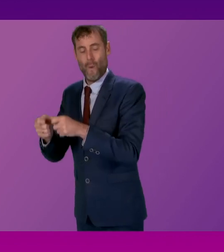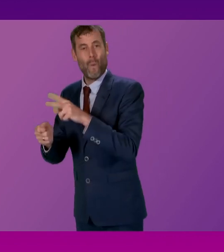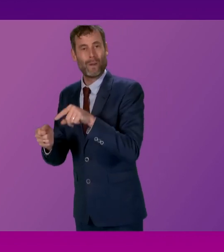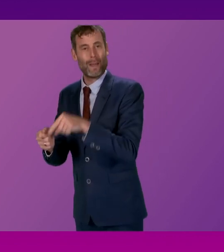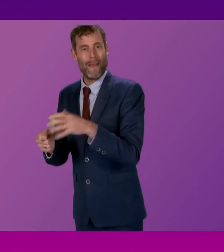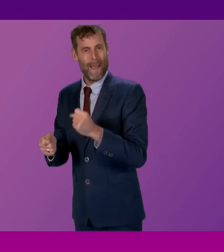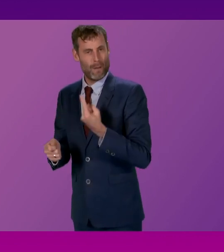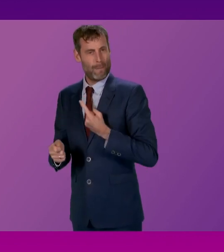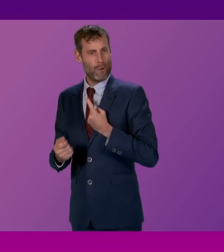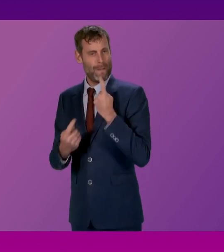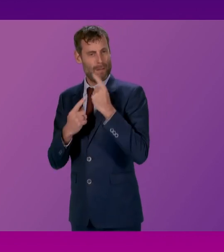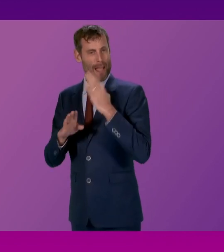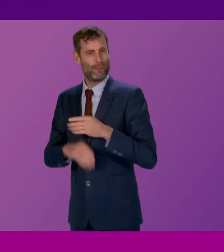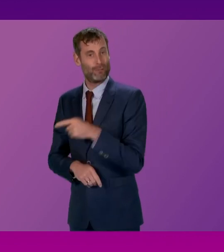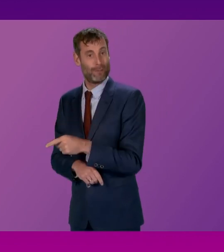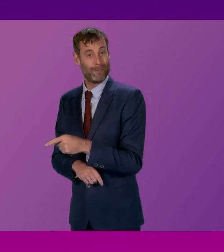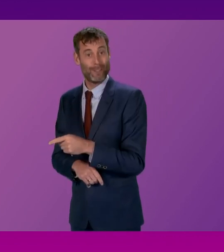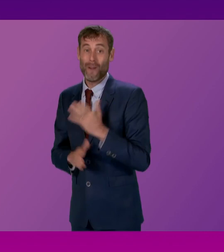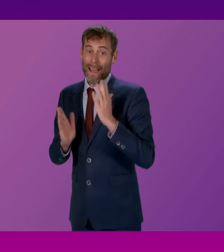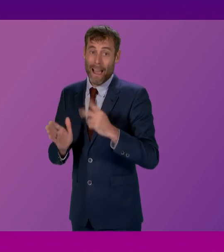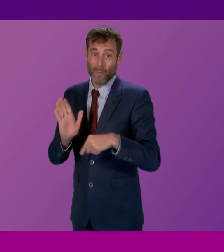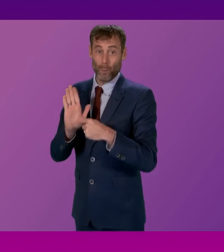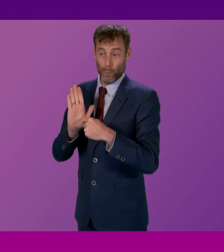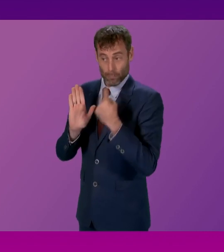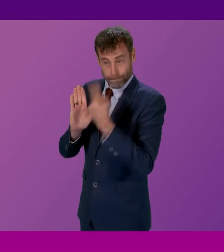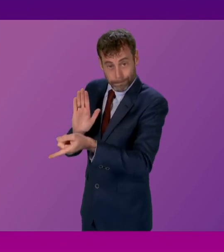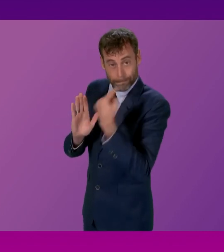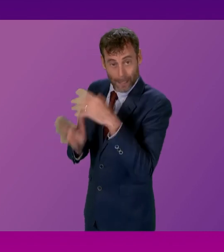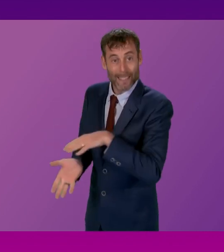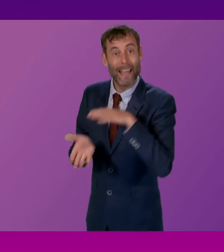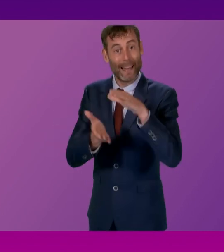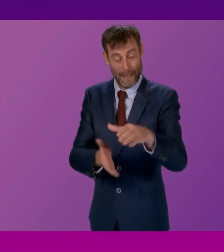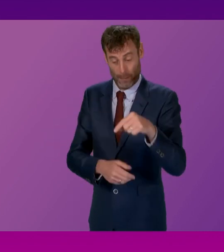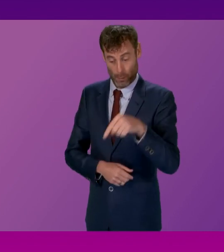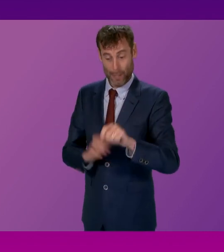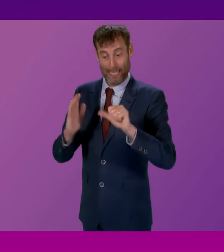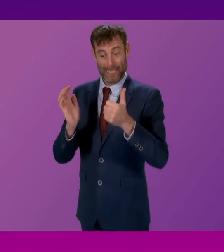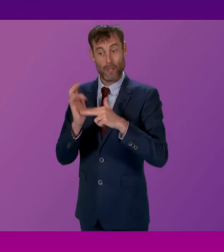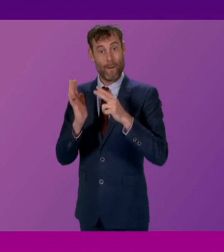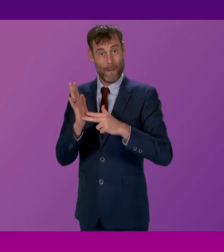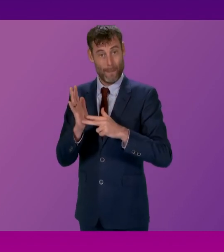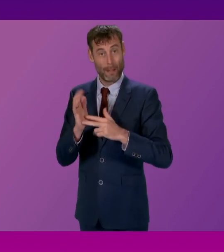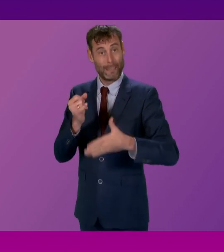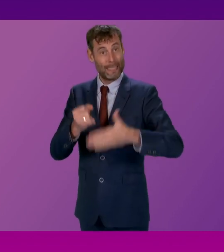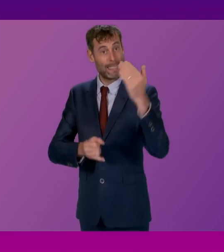Now, of course, we will meet the deadline of 6 November to hand over 14,000 messages in unredacted form.